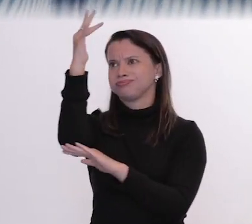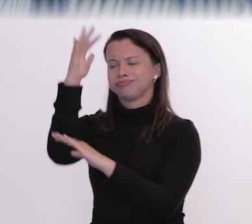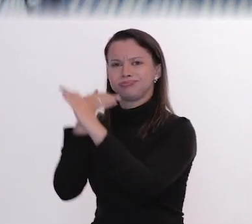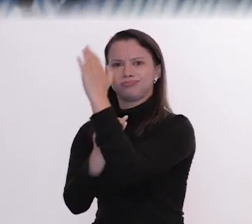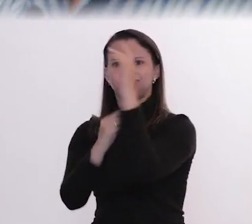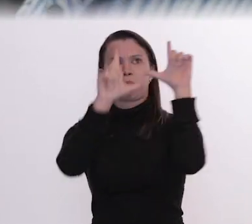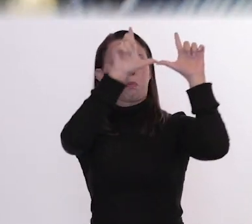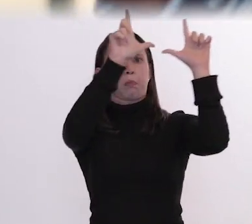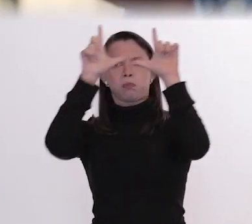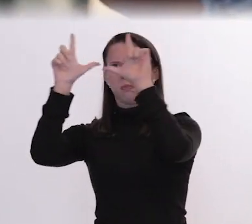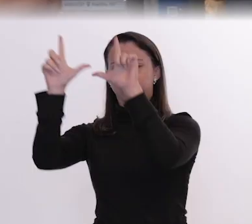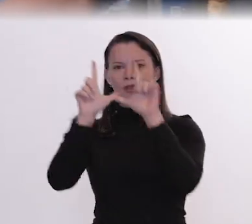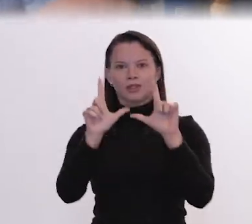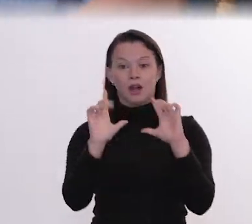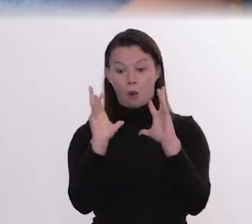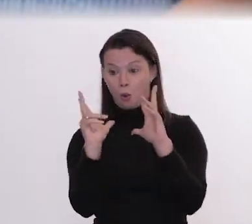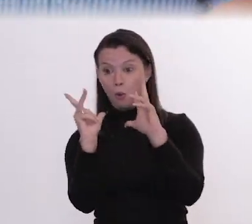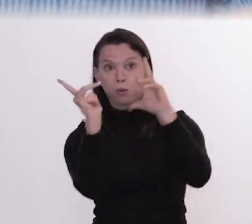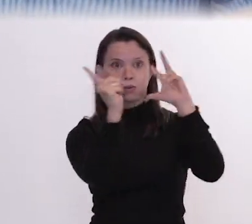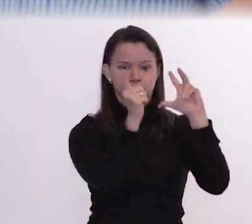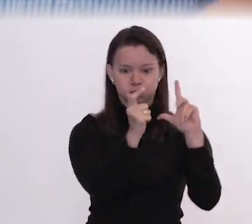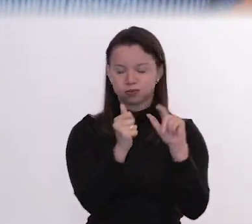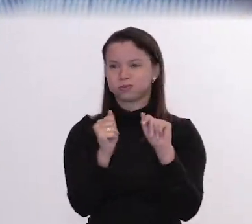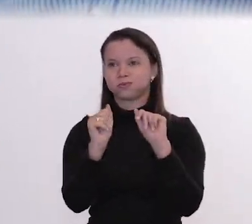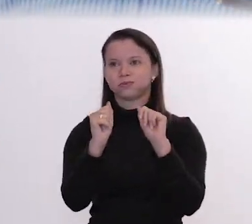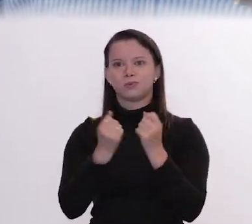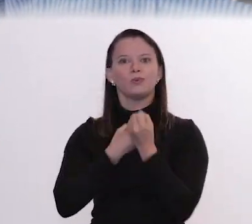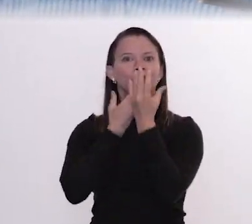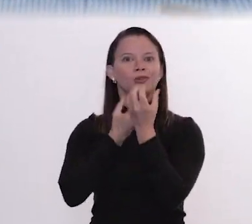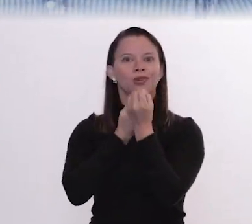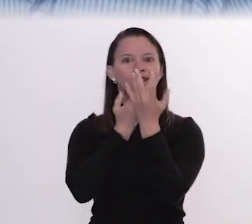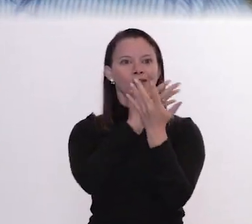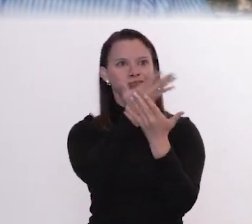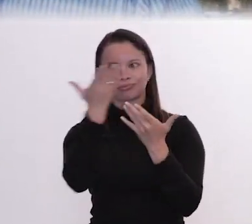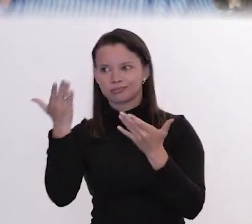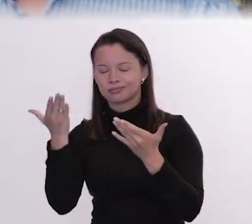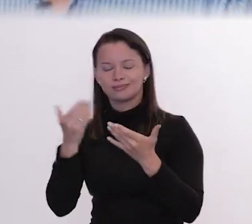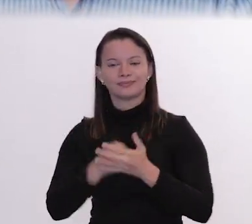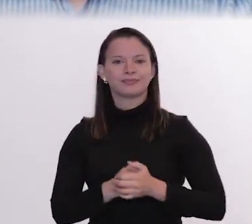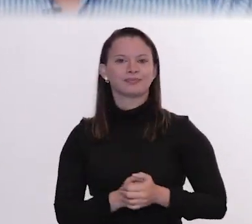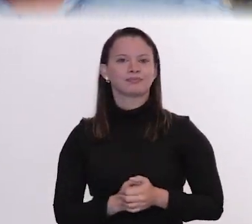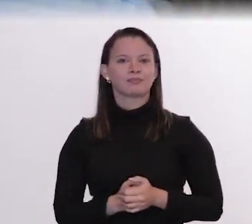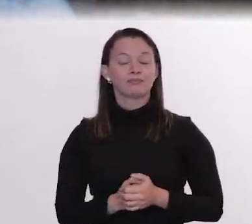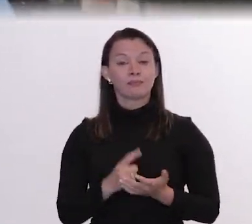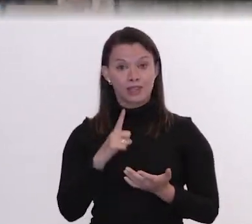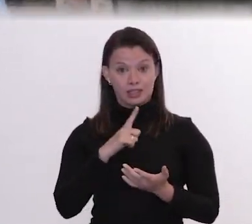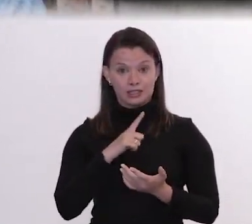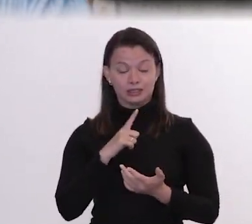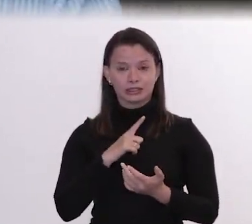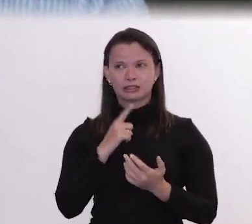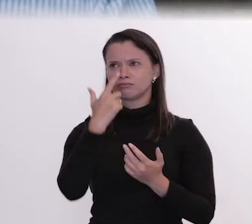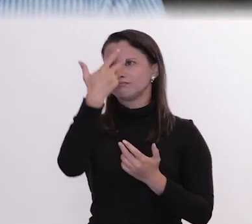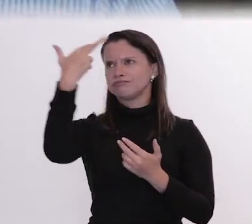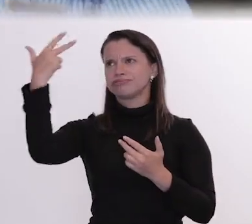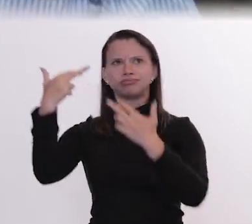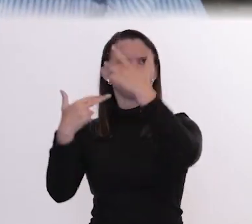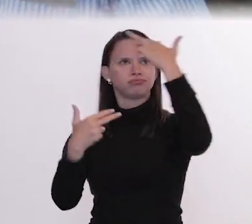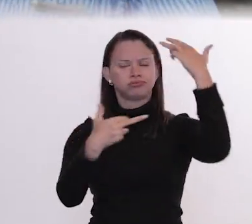has many simultaneous roles, and that makes it a place of conflict,